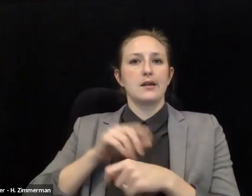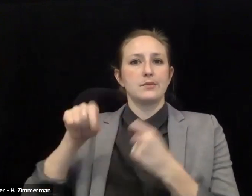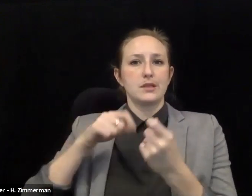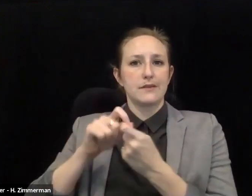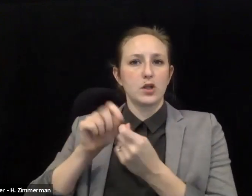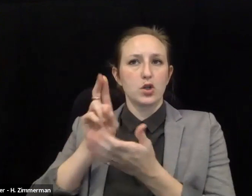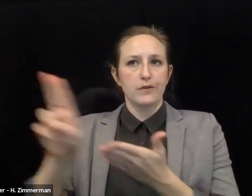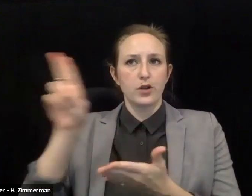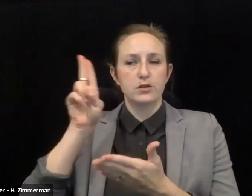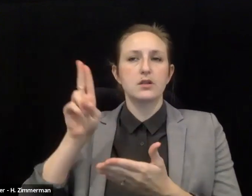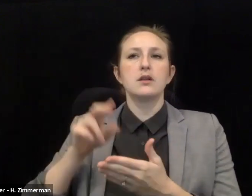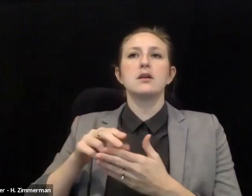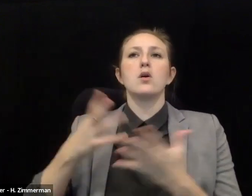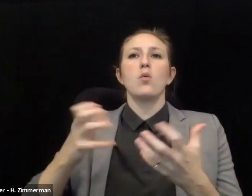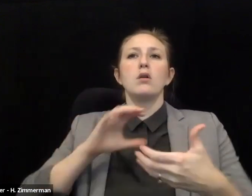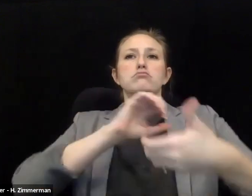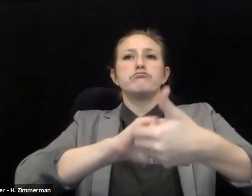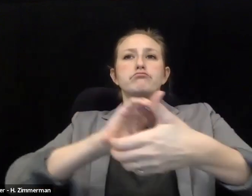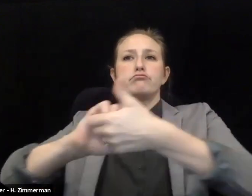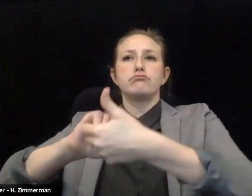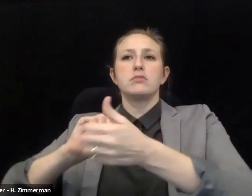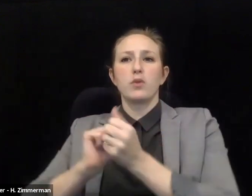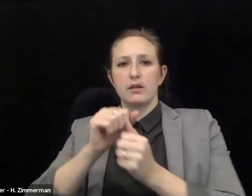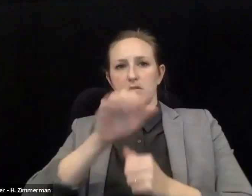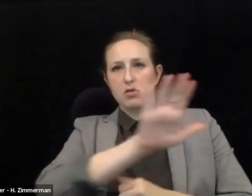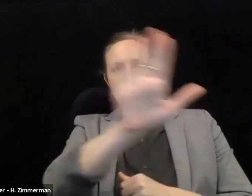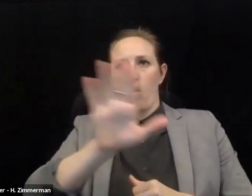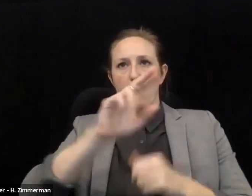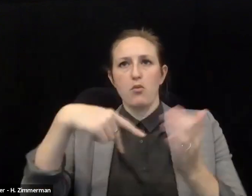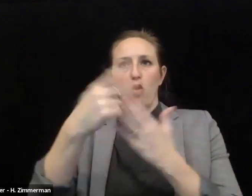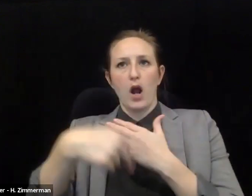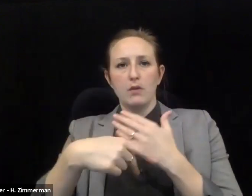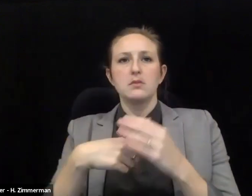relations with these type of programs and I know this is a